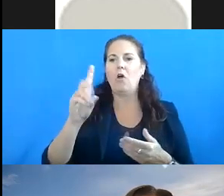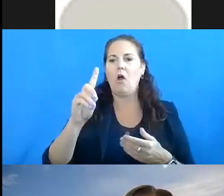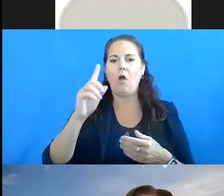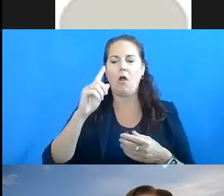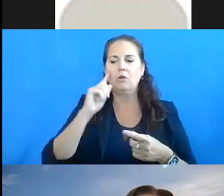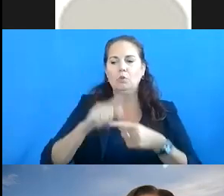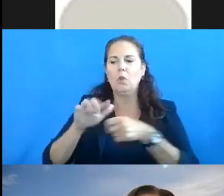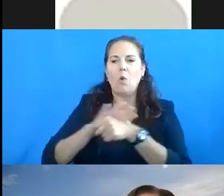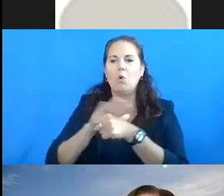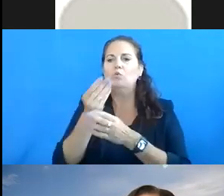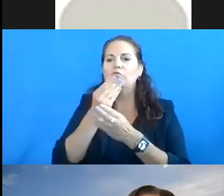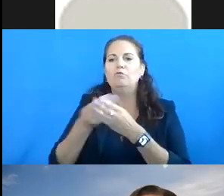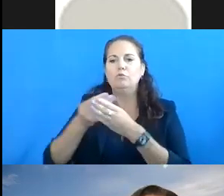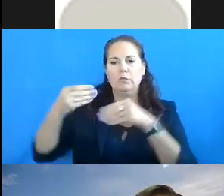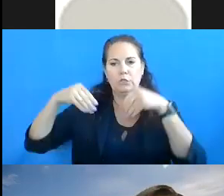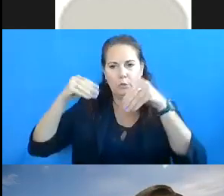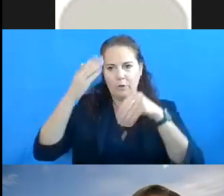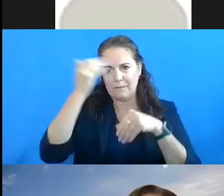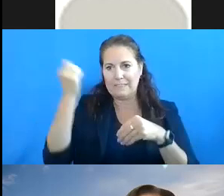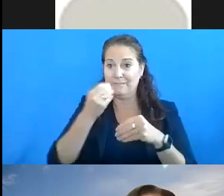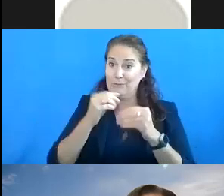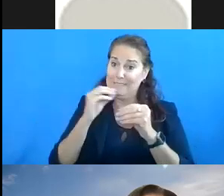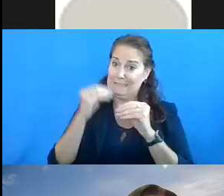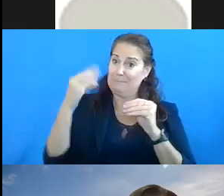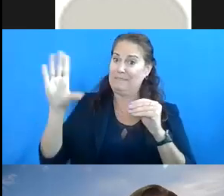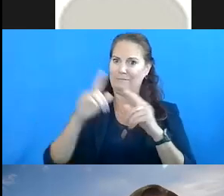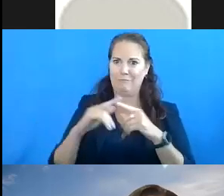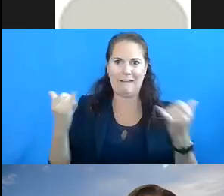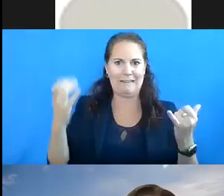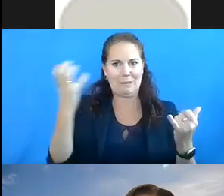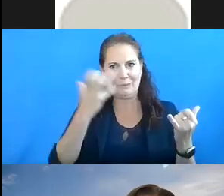grocery store because food is expensive right now and people really like winning prizes. So